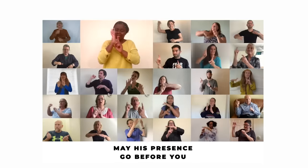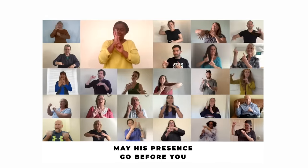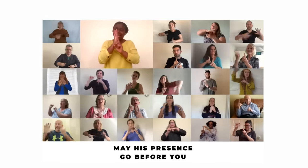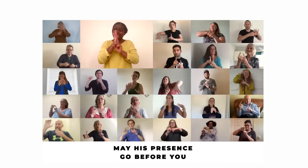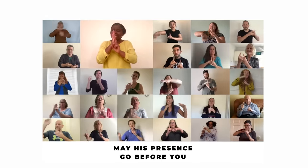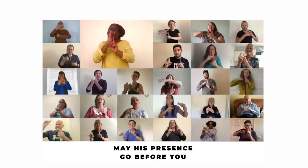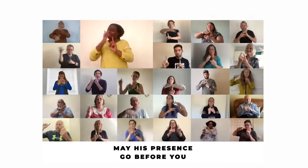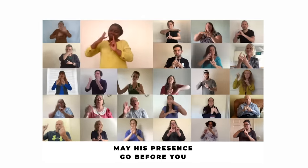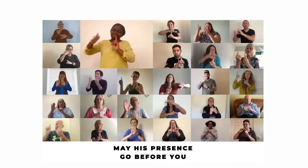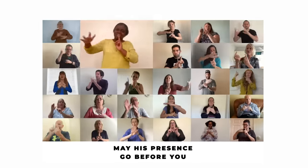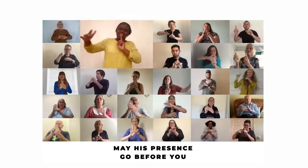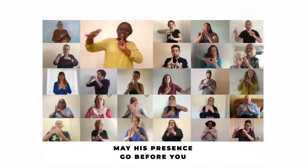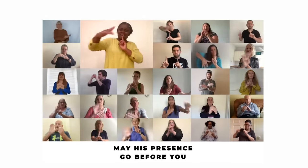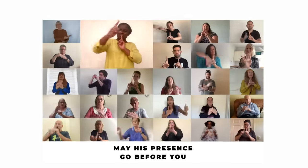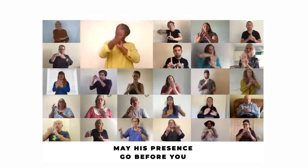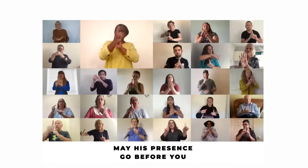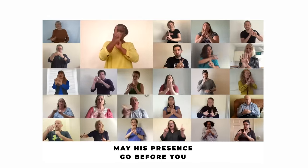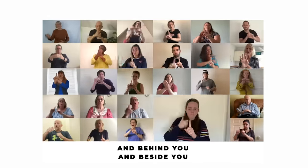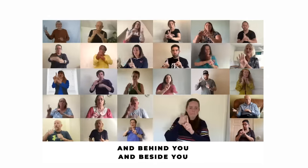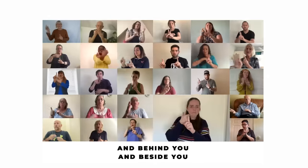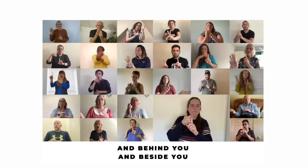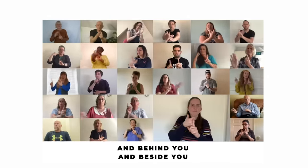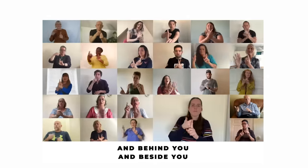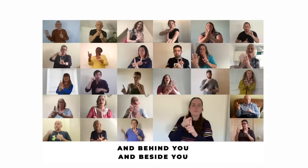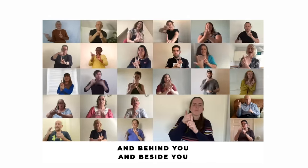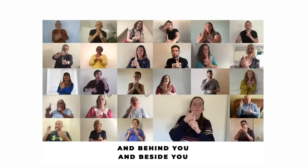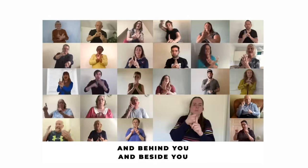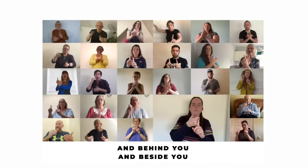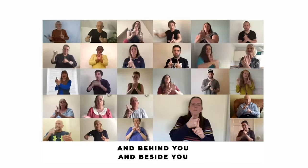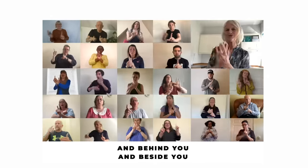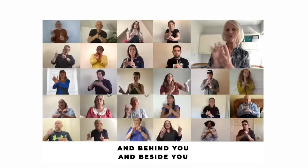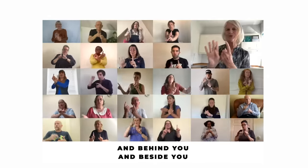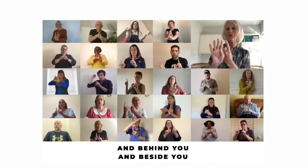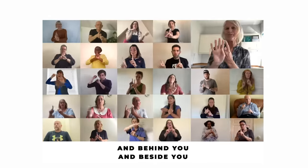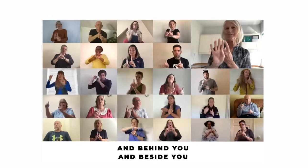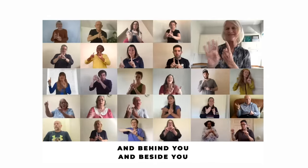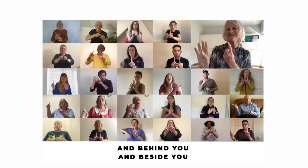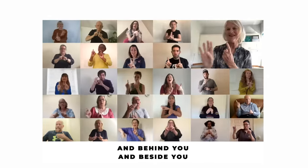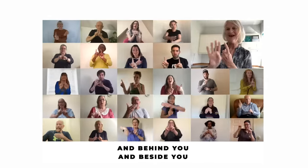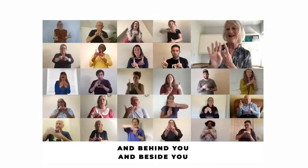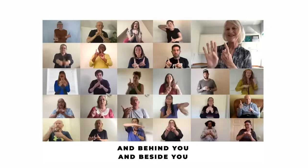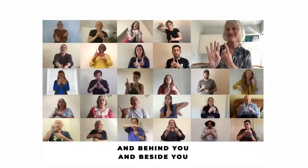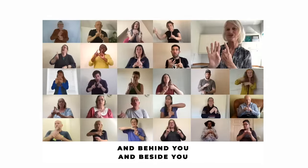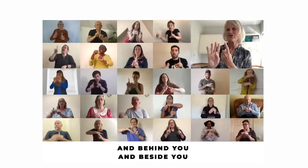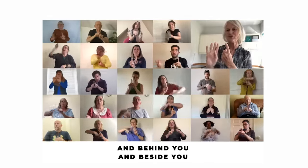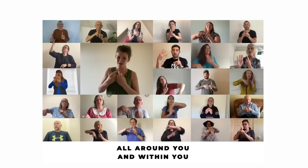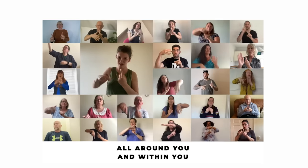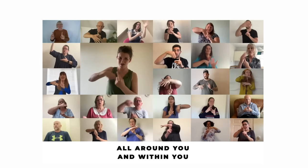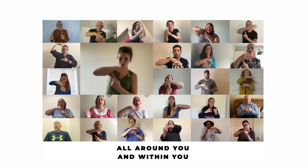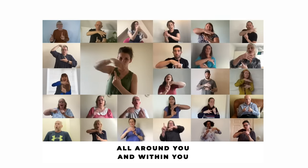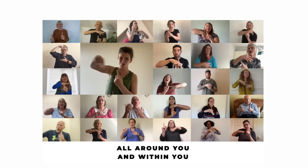May his presence go before you And behind you and beside you